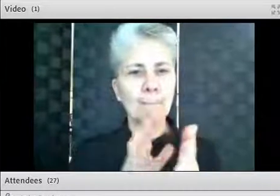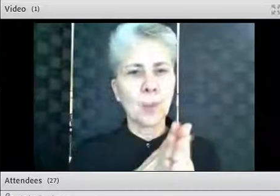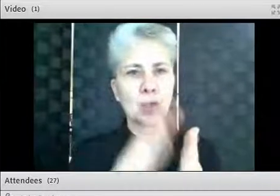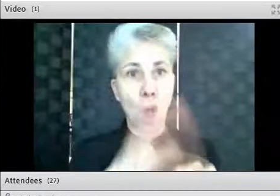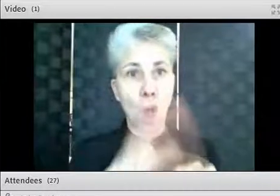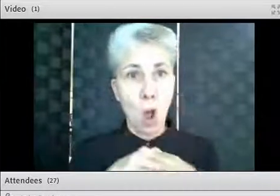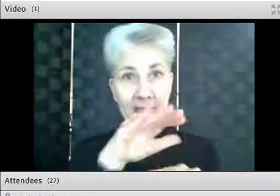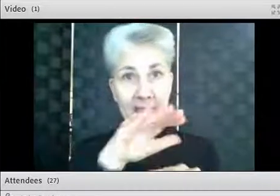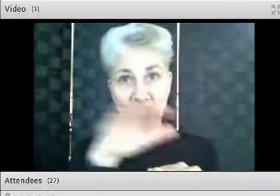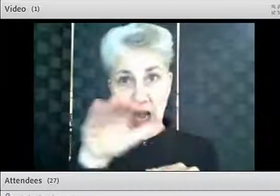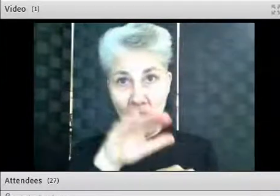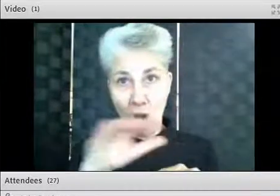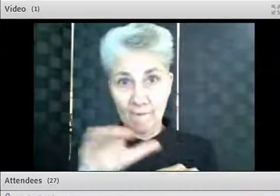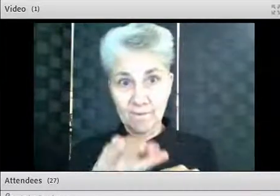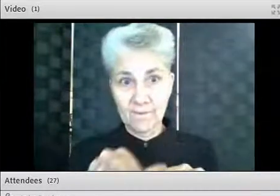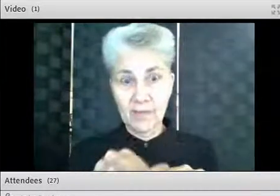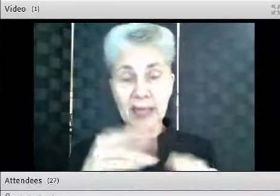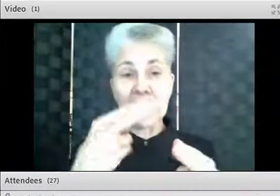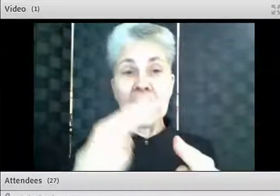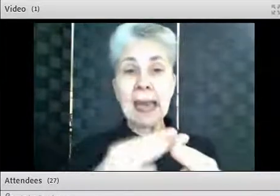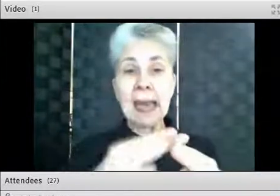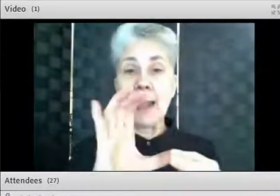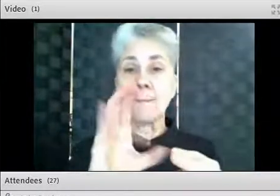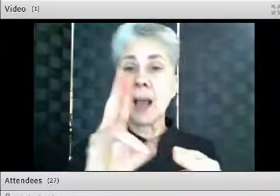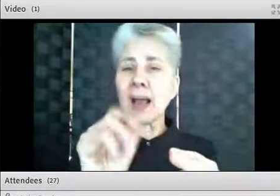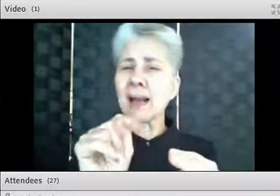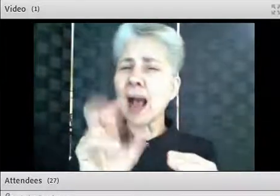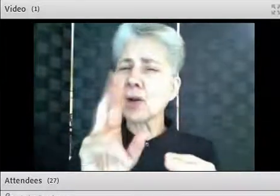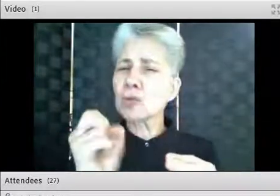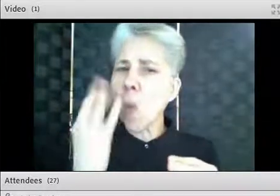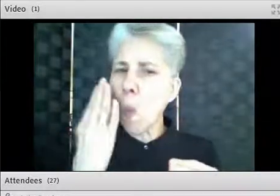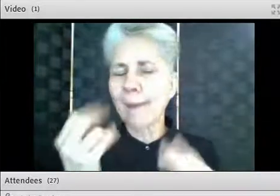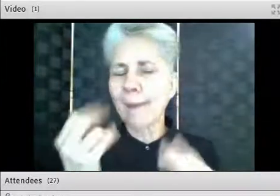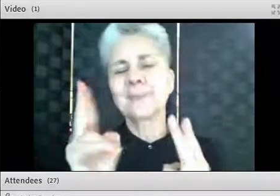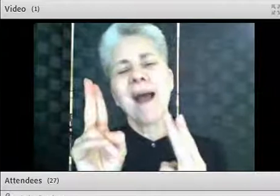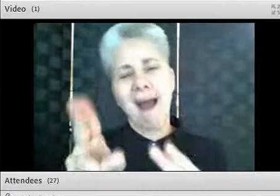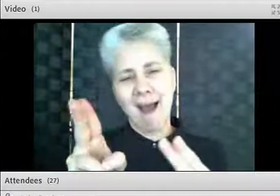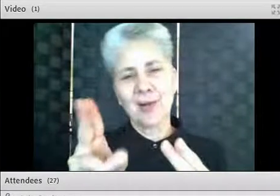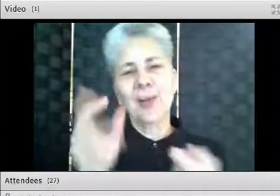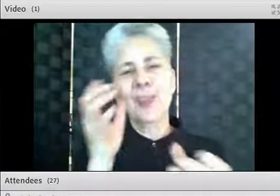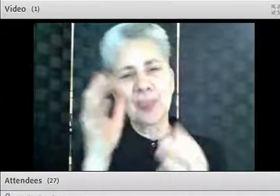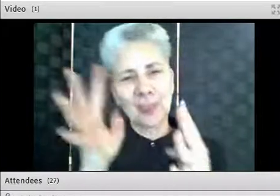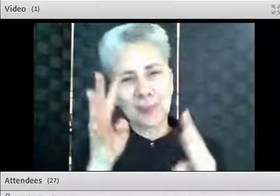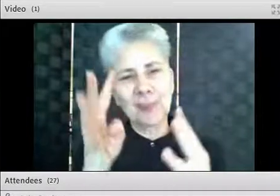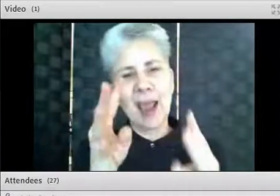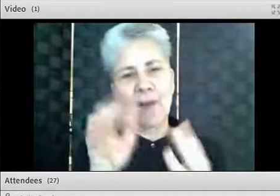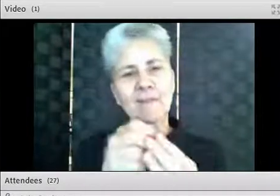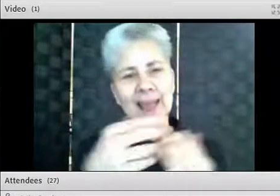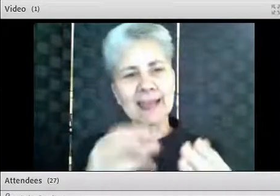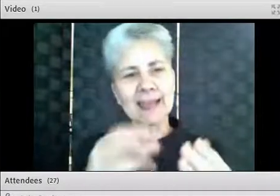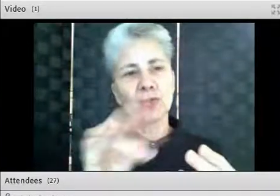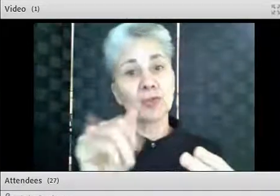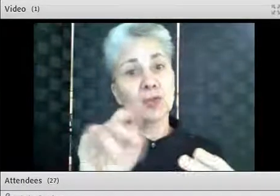Their named Cutters because in honor of the creator of these things, Charles Cutter, okay?